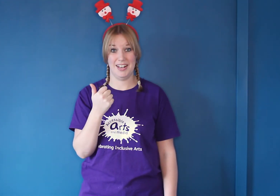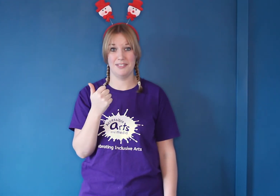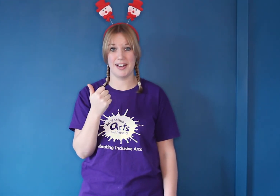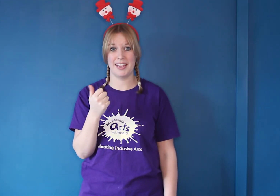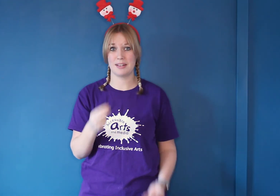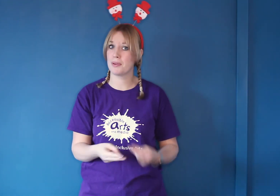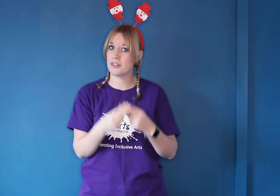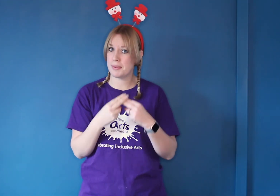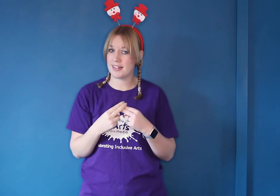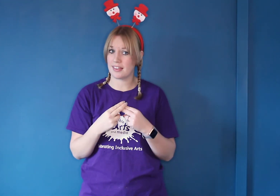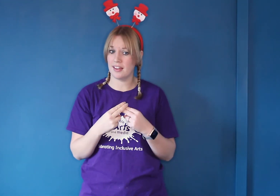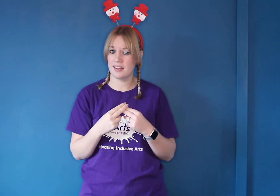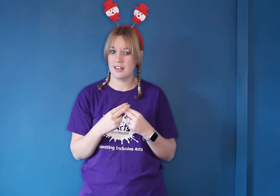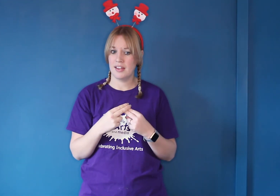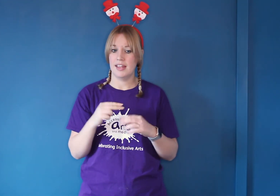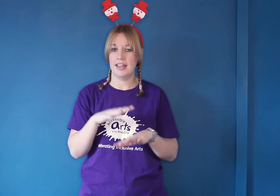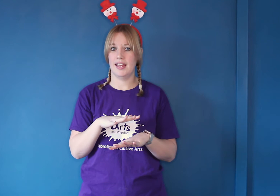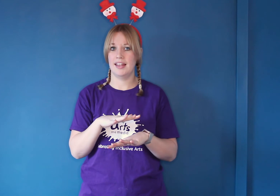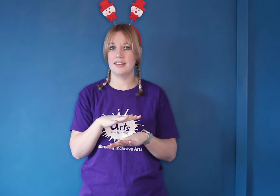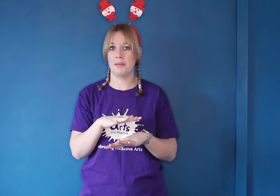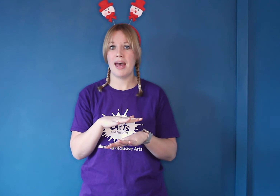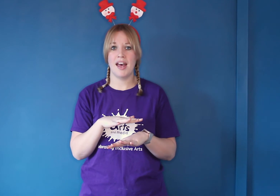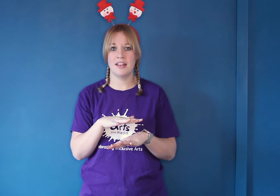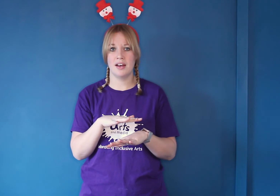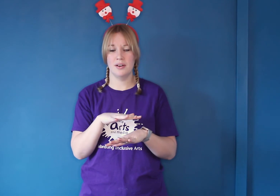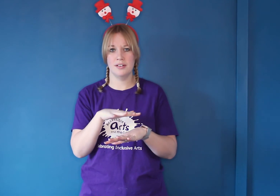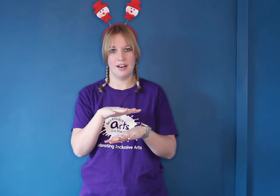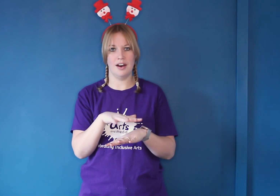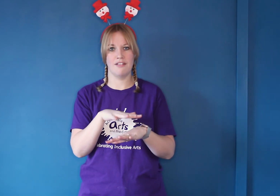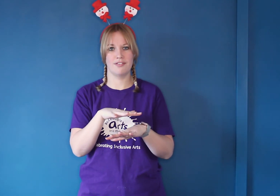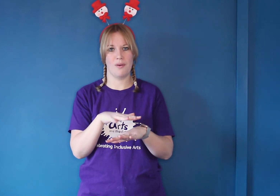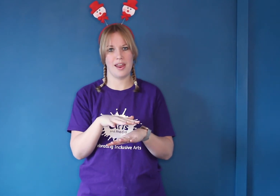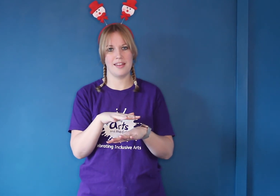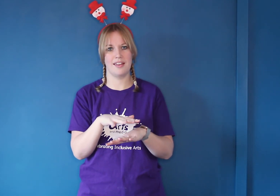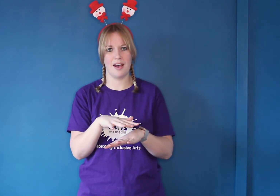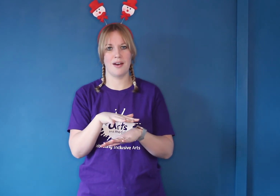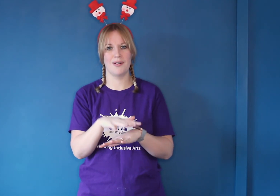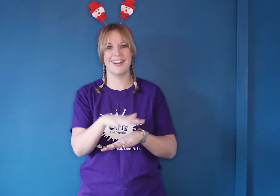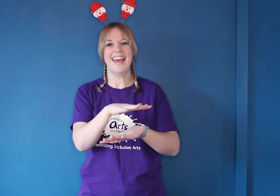Lovely, let’s put those bits together. In the meadow. Off we go.